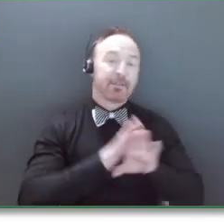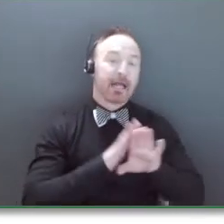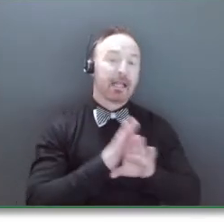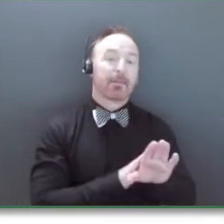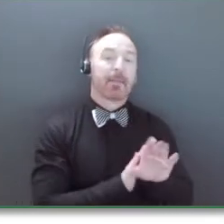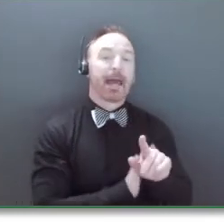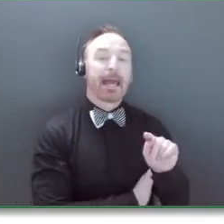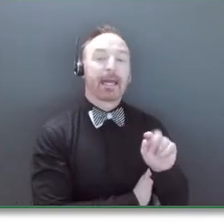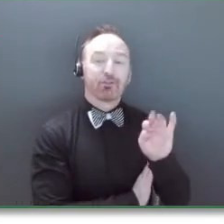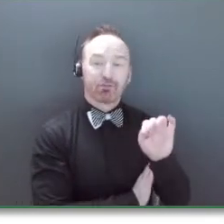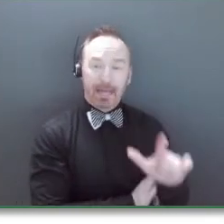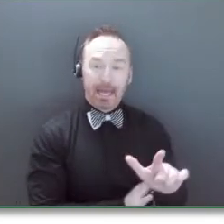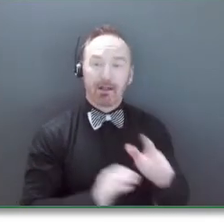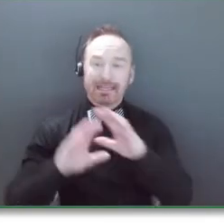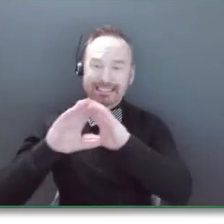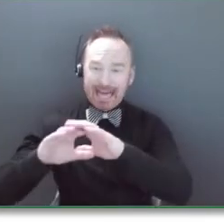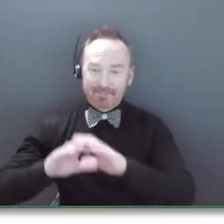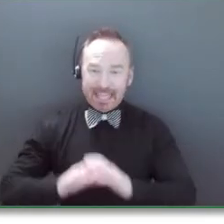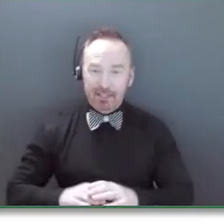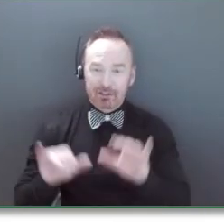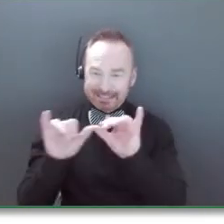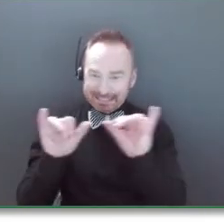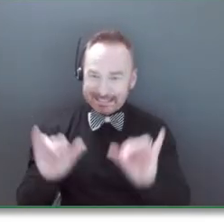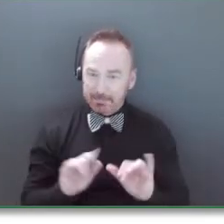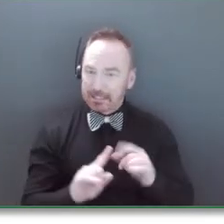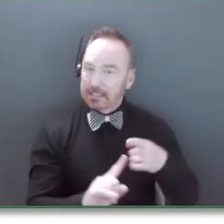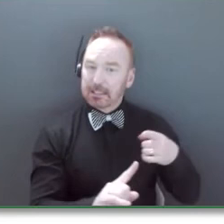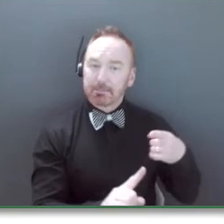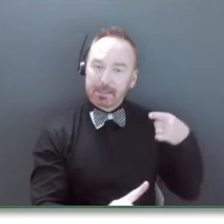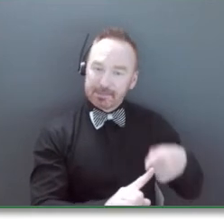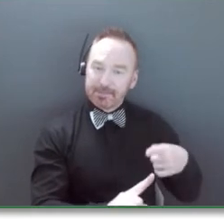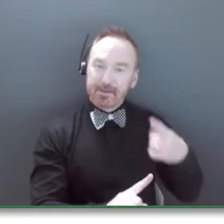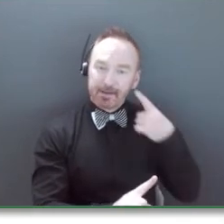that if a you know if a trail is particularly difficult you know, a lot